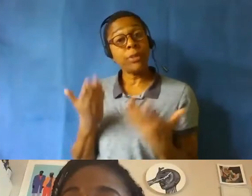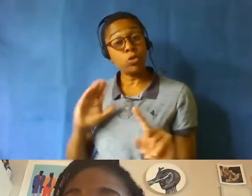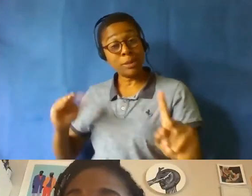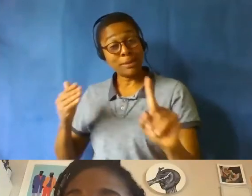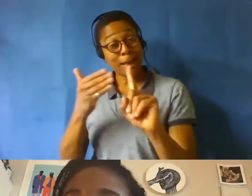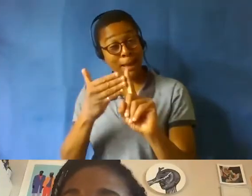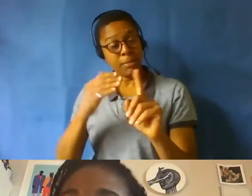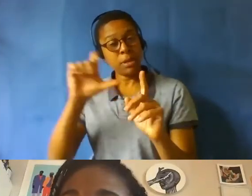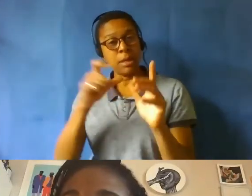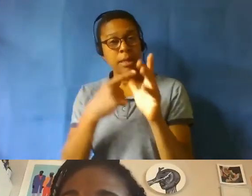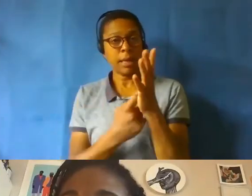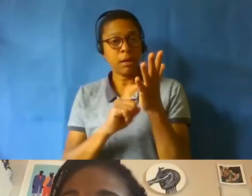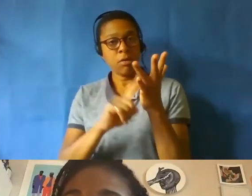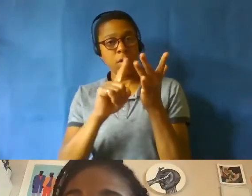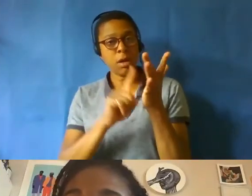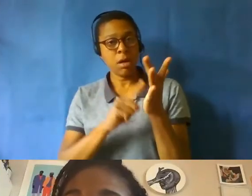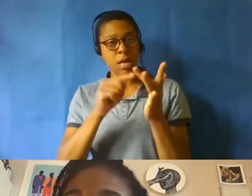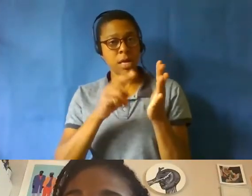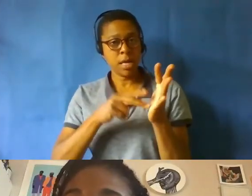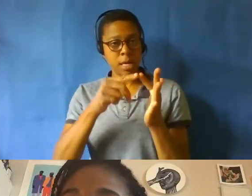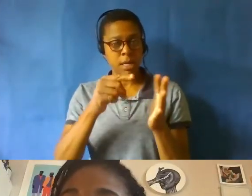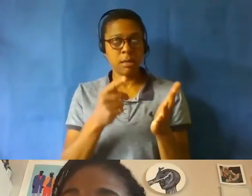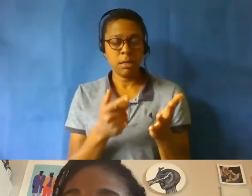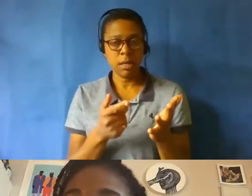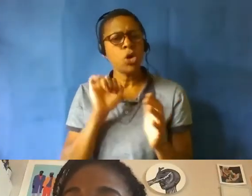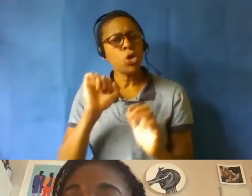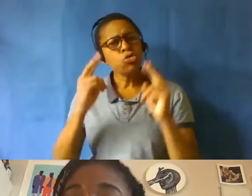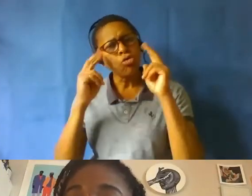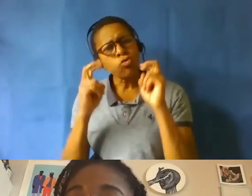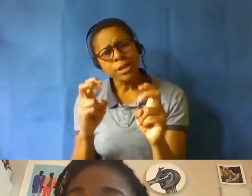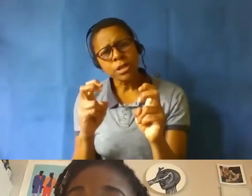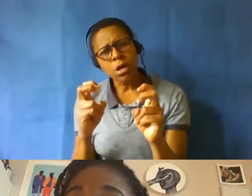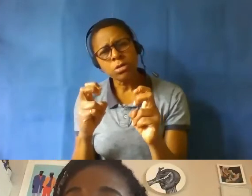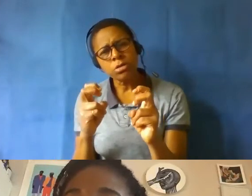examines heavily the exclusion of certain crypts and gender - can you